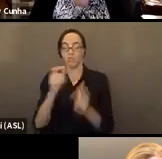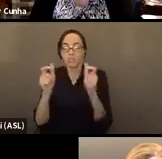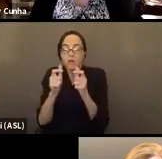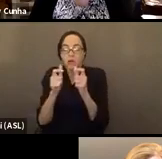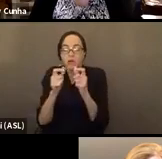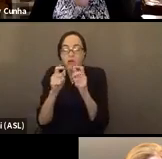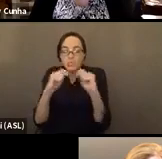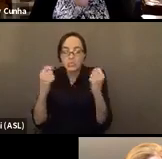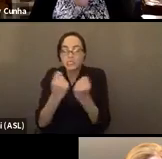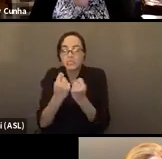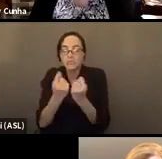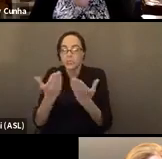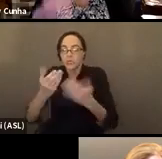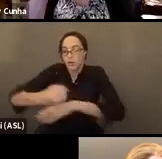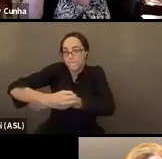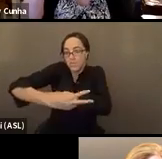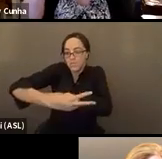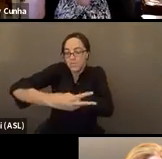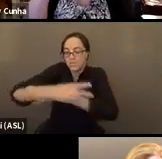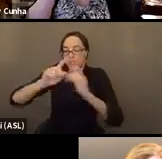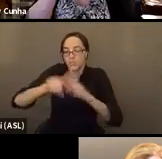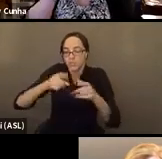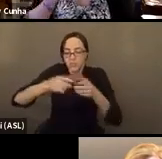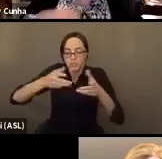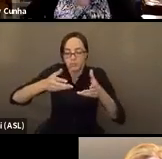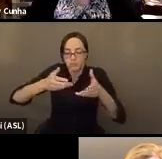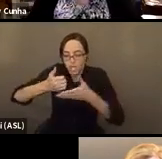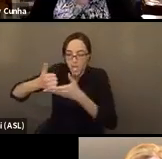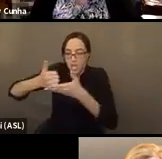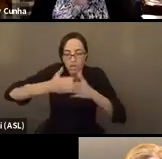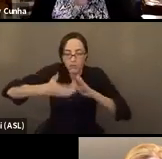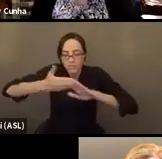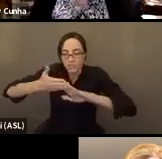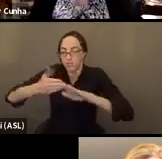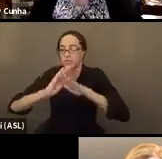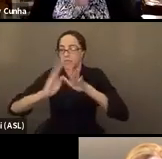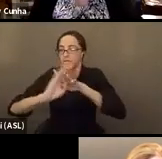as soon as we got the call we were needed one of my drivers went to pick up a lady she had